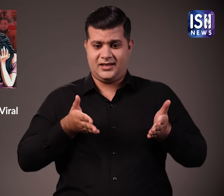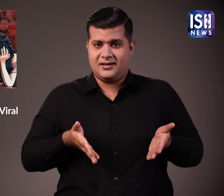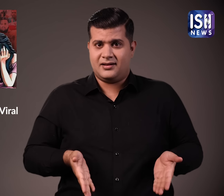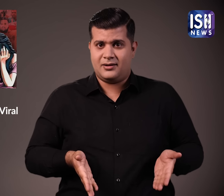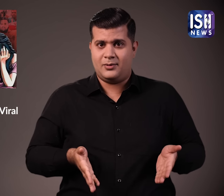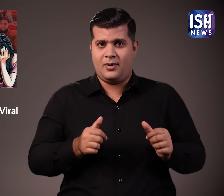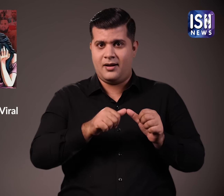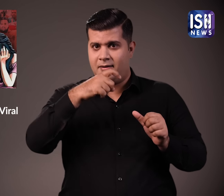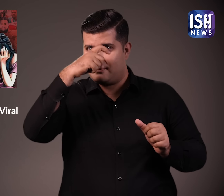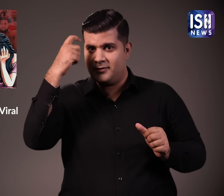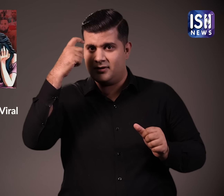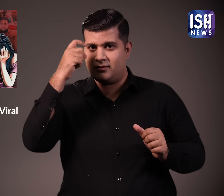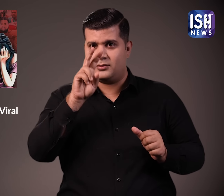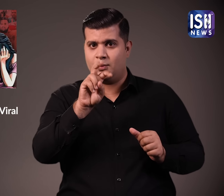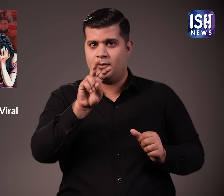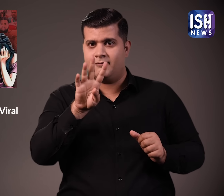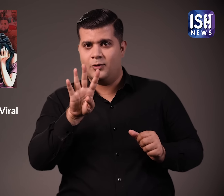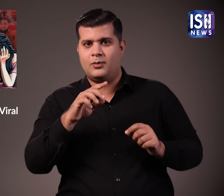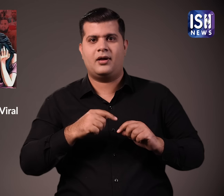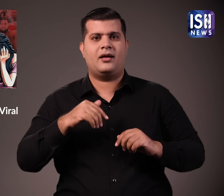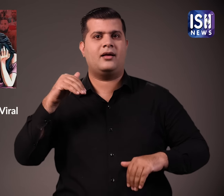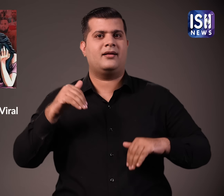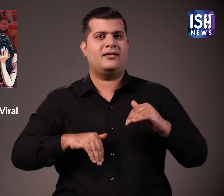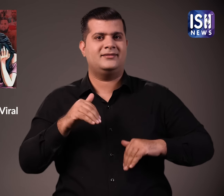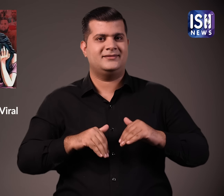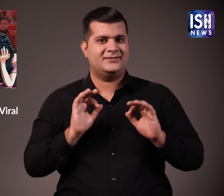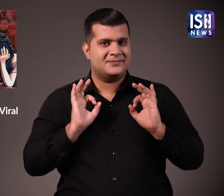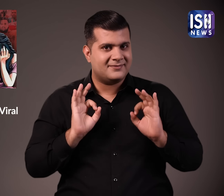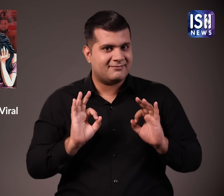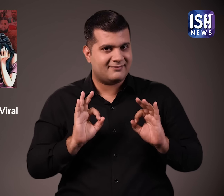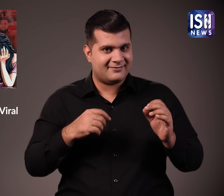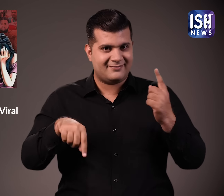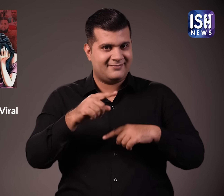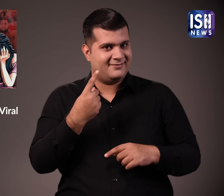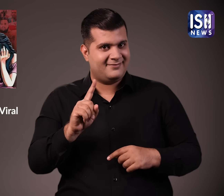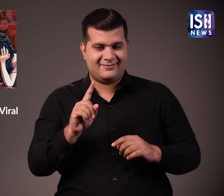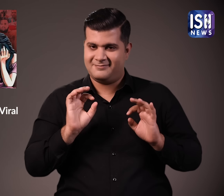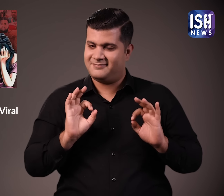2024 Lok Sabha elections started from April 2024. You all know that, right!